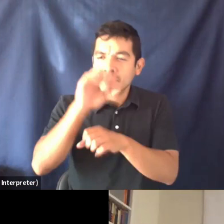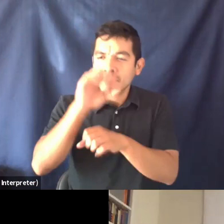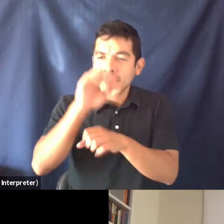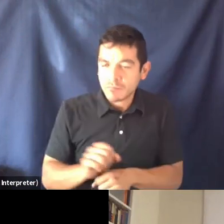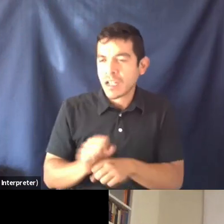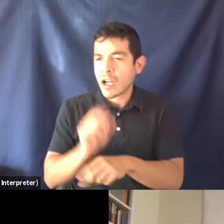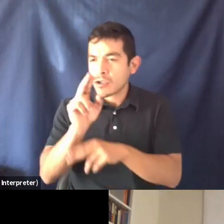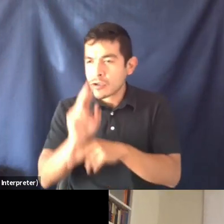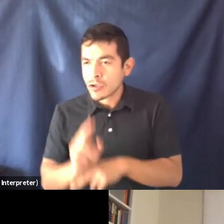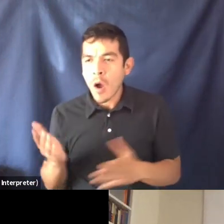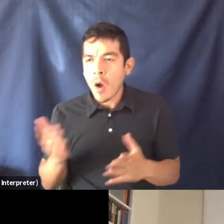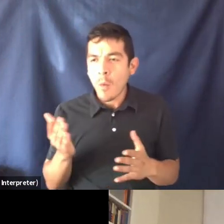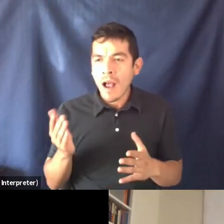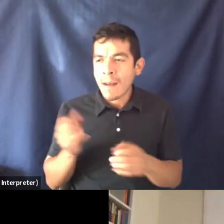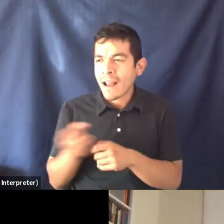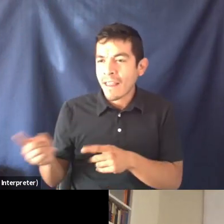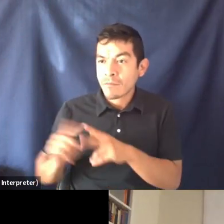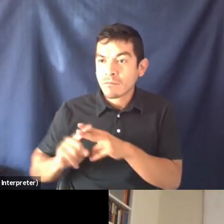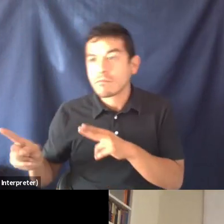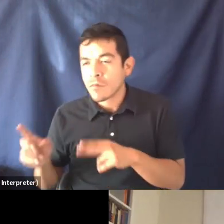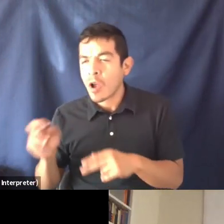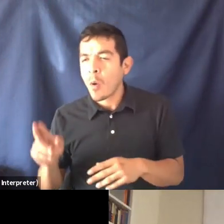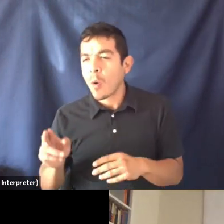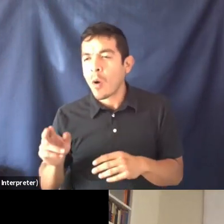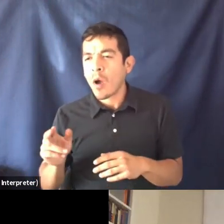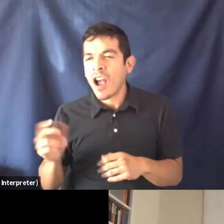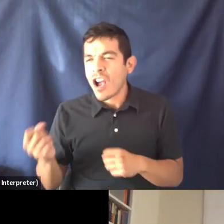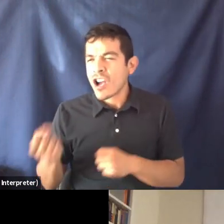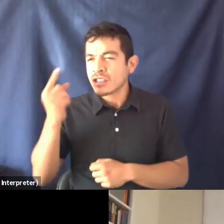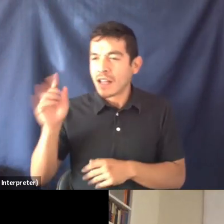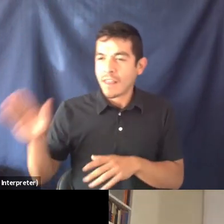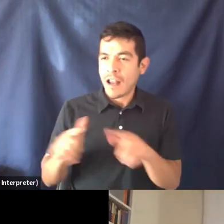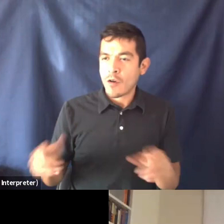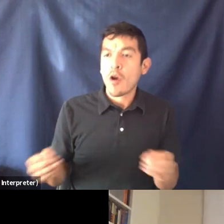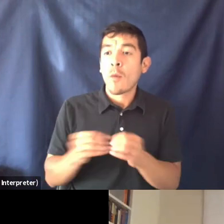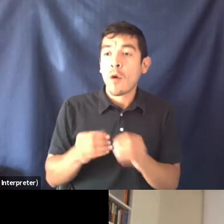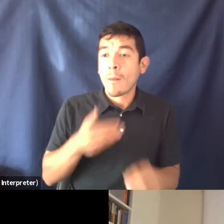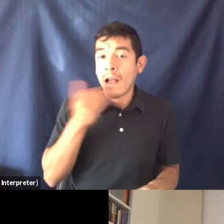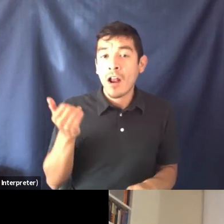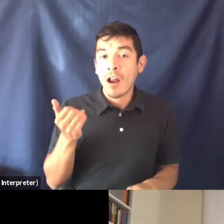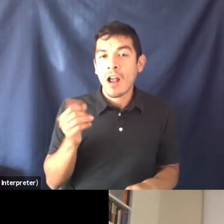what ticked them off and or just be able to understand their language a bit better or also to just relinquish control and understand,